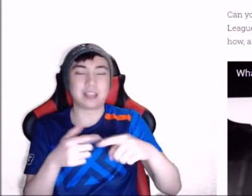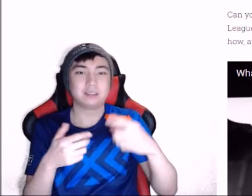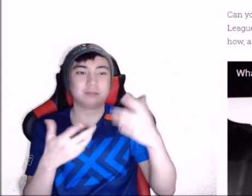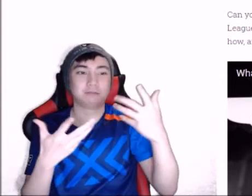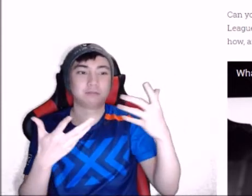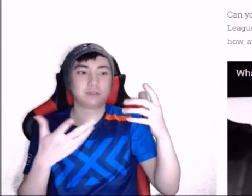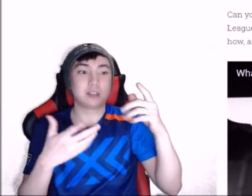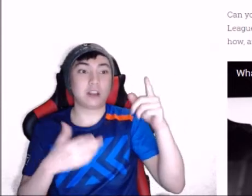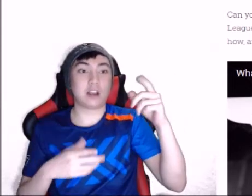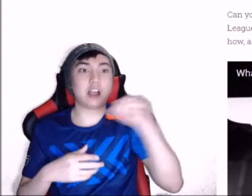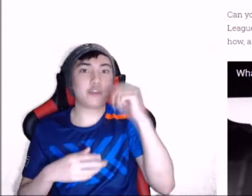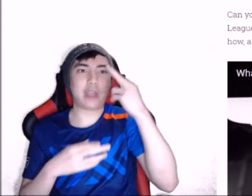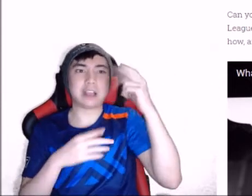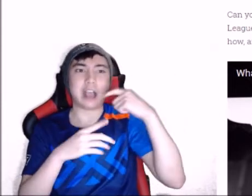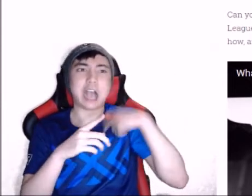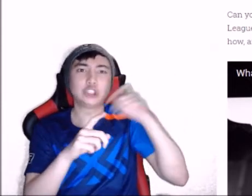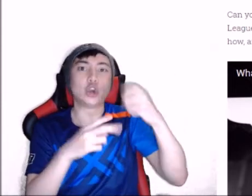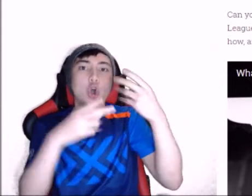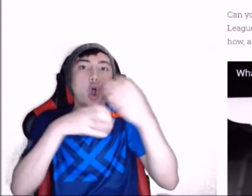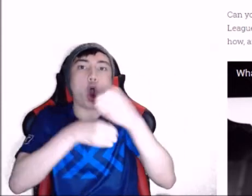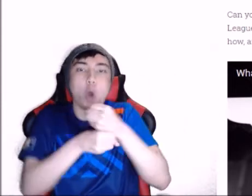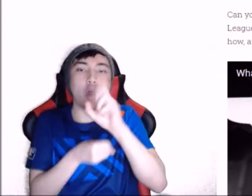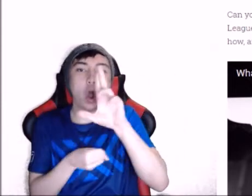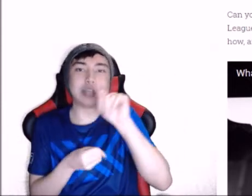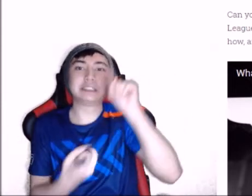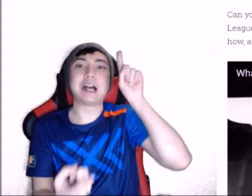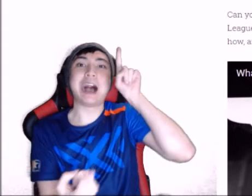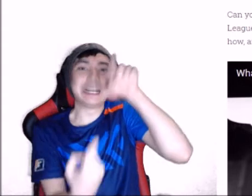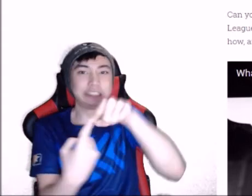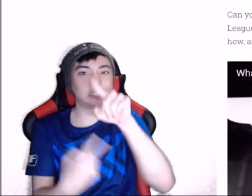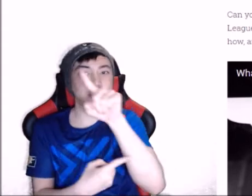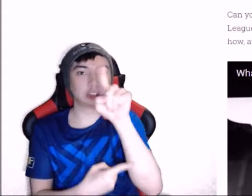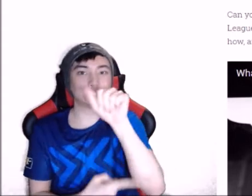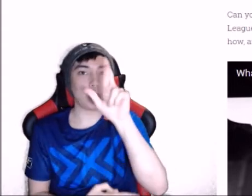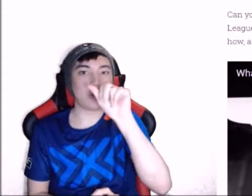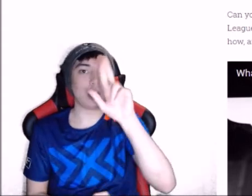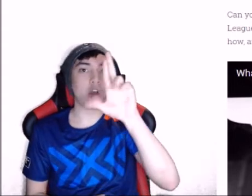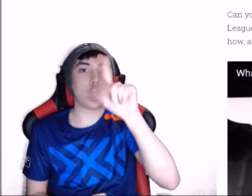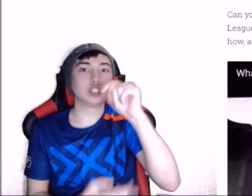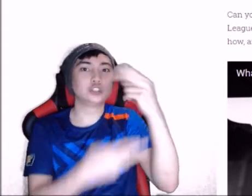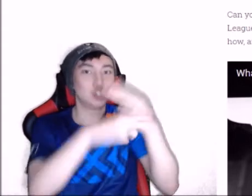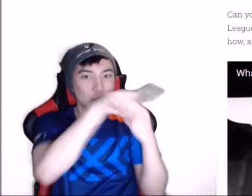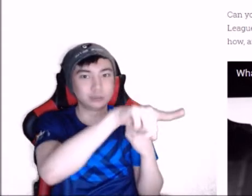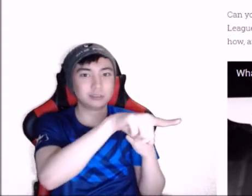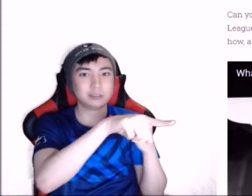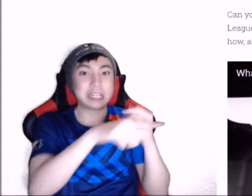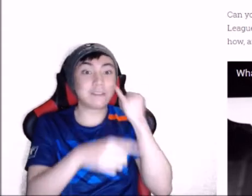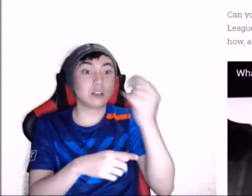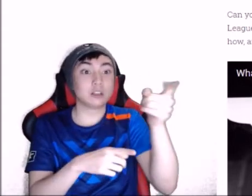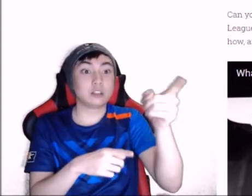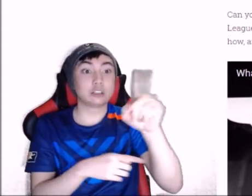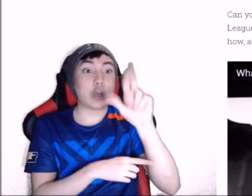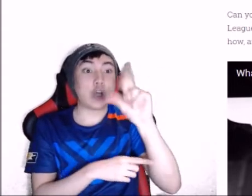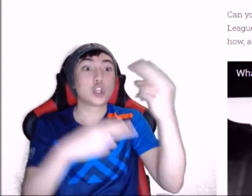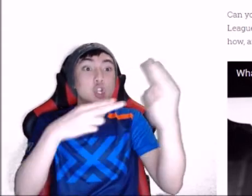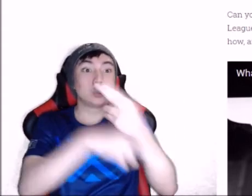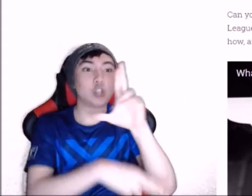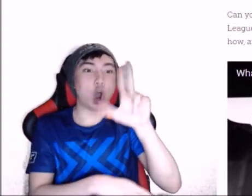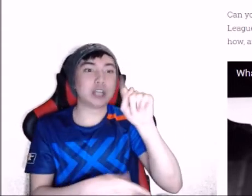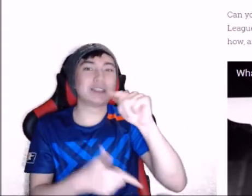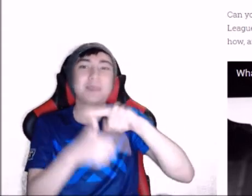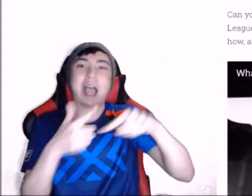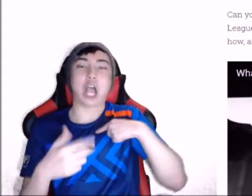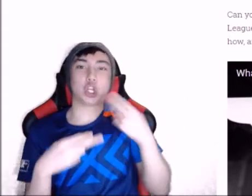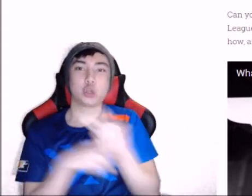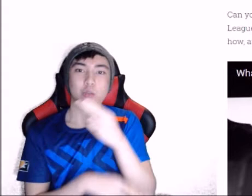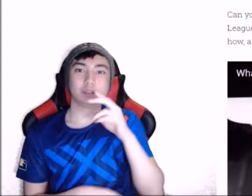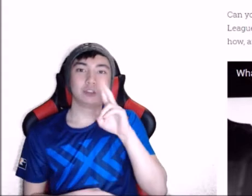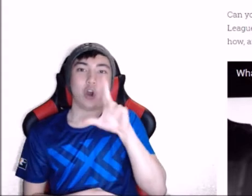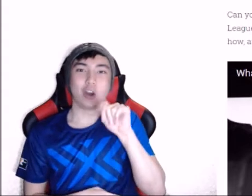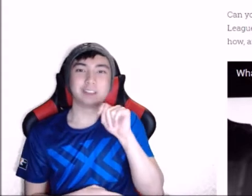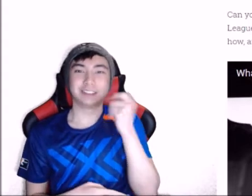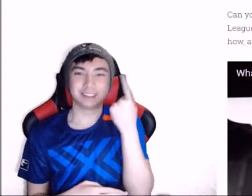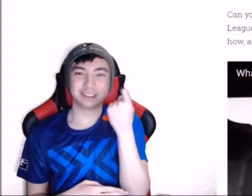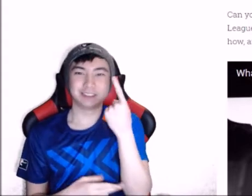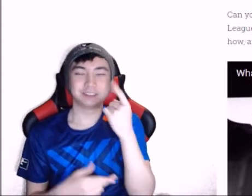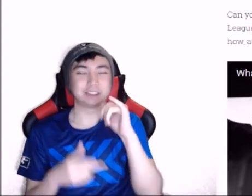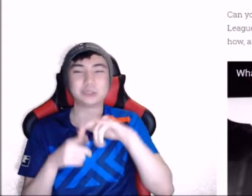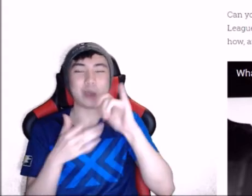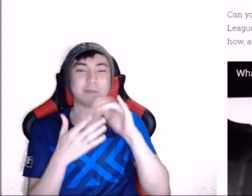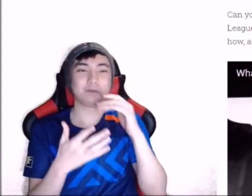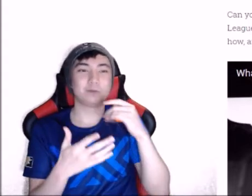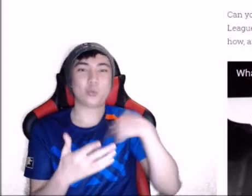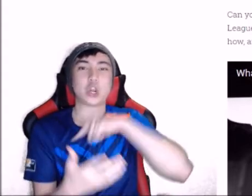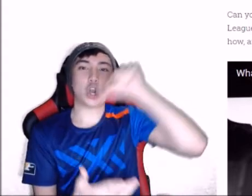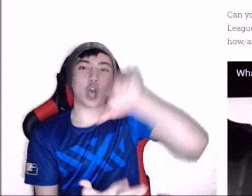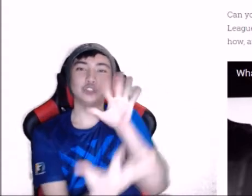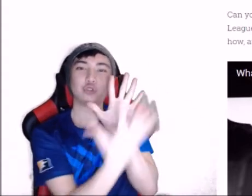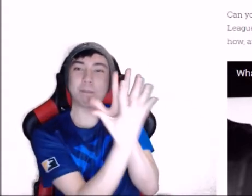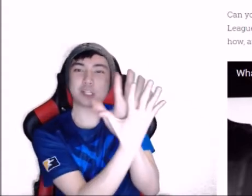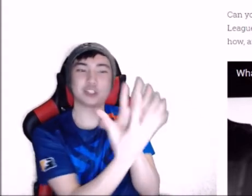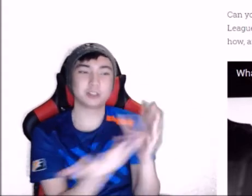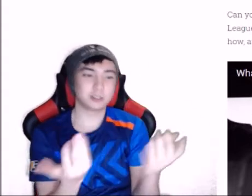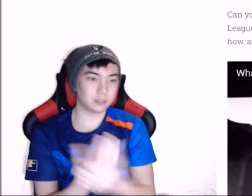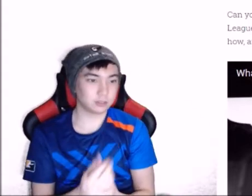I was supposed to hold the ult until Zarya used her ult. It was too late and we lost the scrimmage